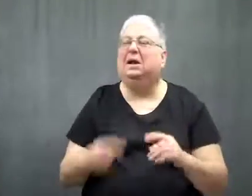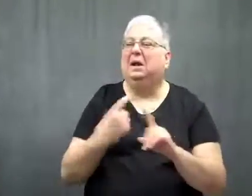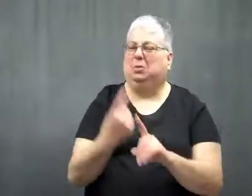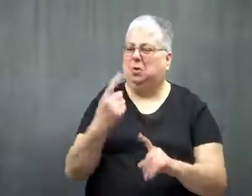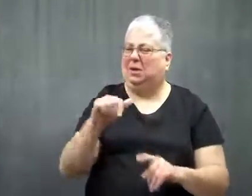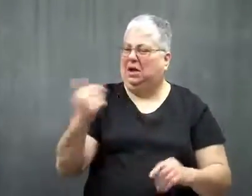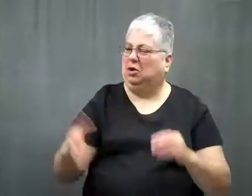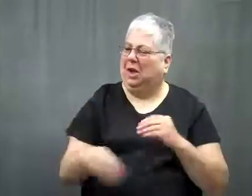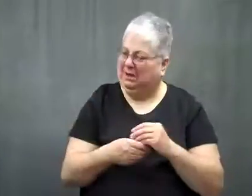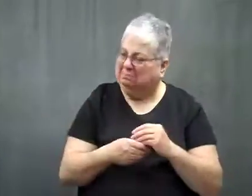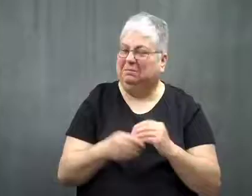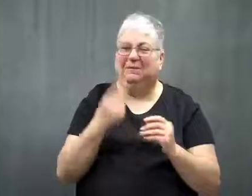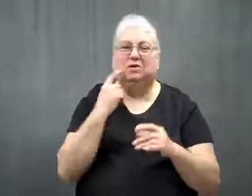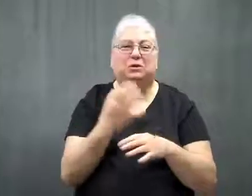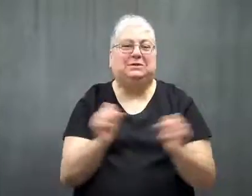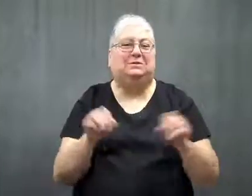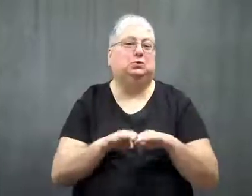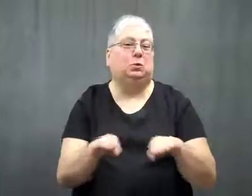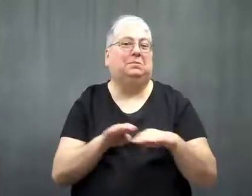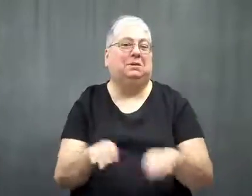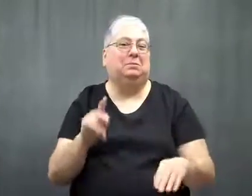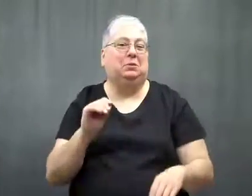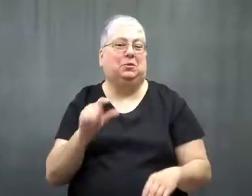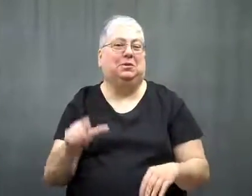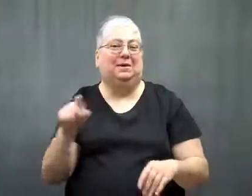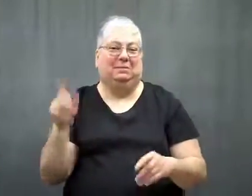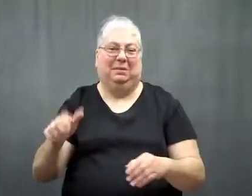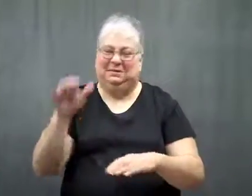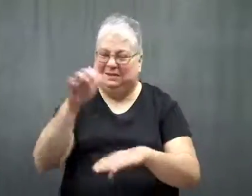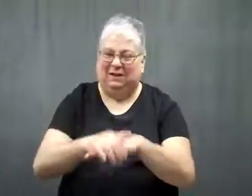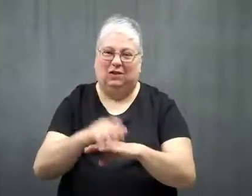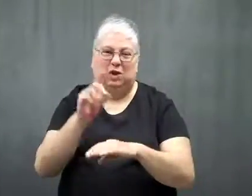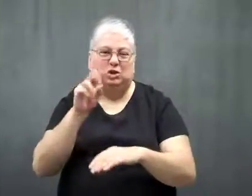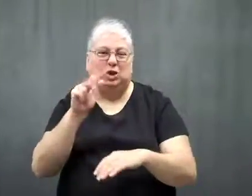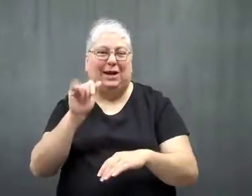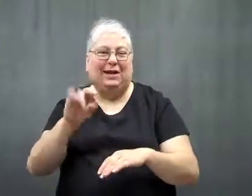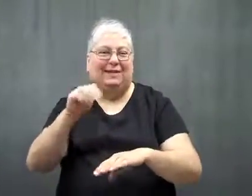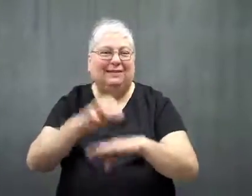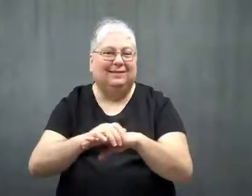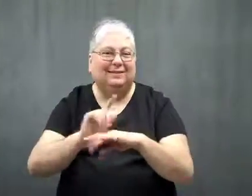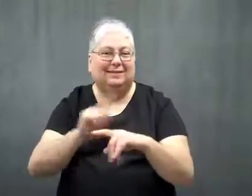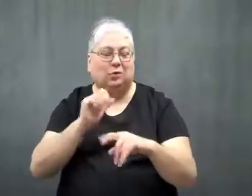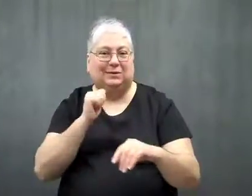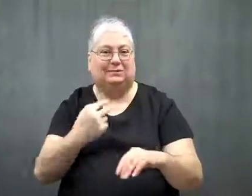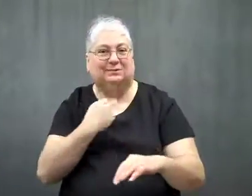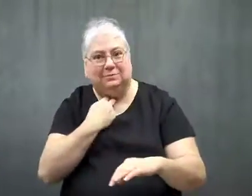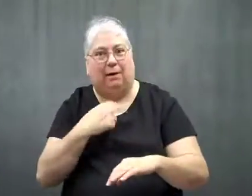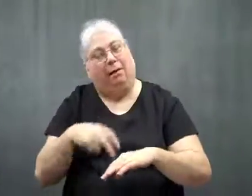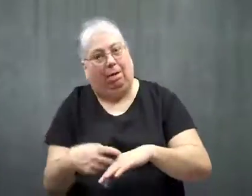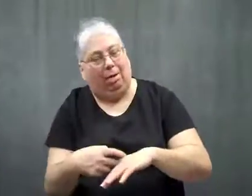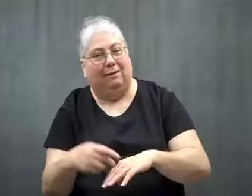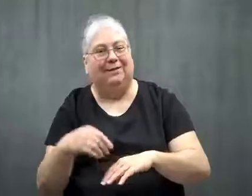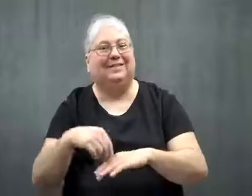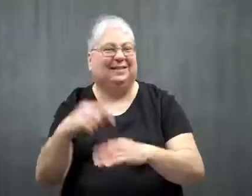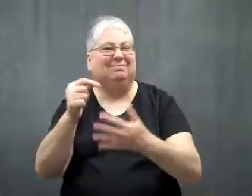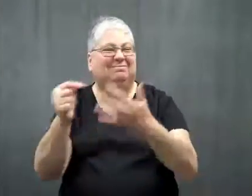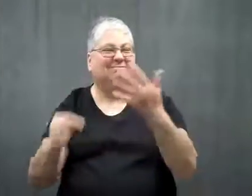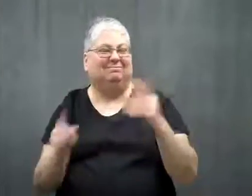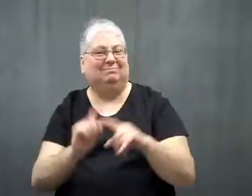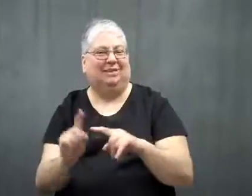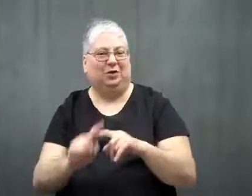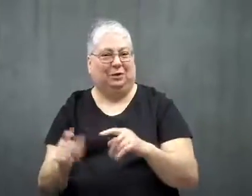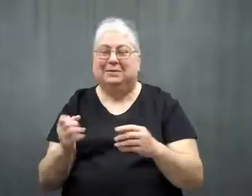One other provision is swimming pool safety such as drain covers so people dont' get stuck.